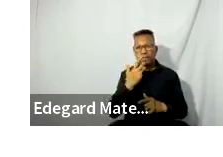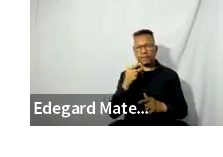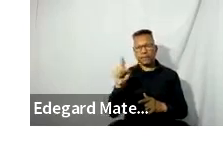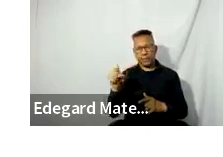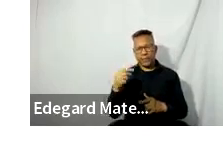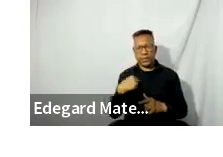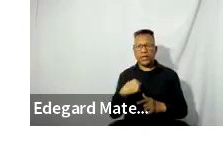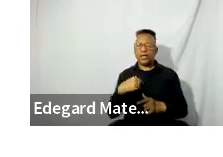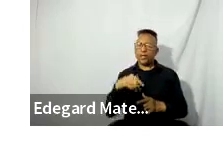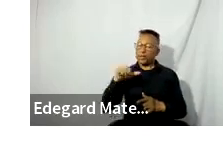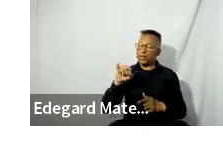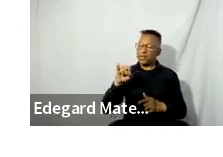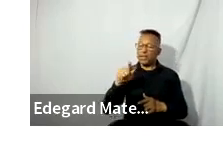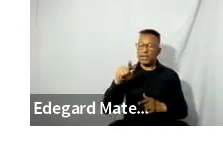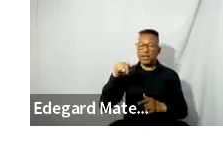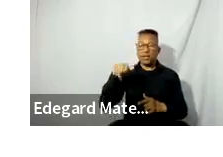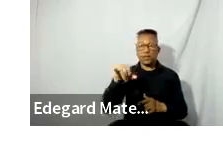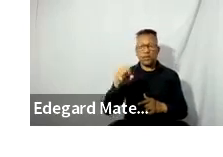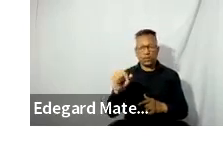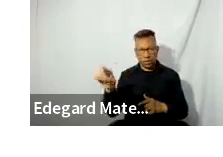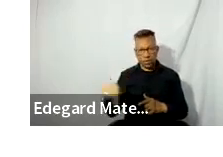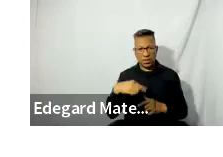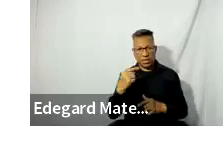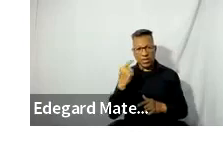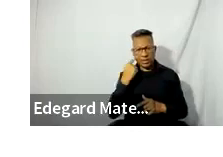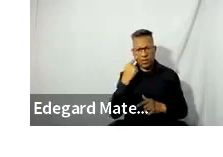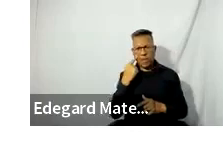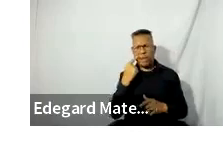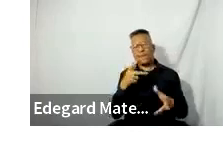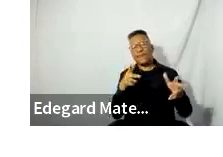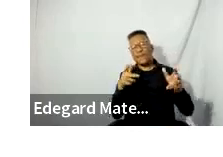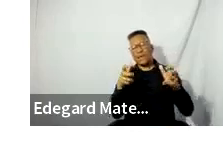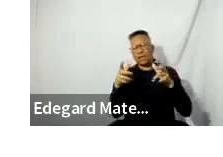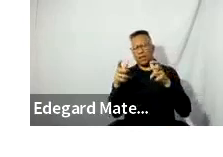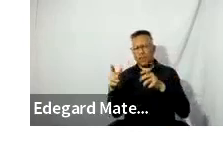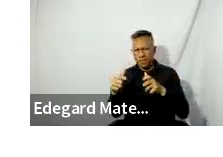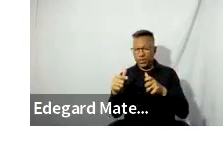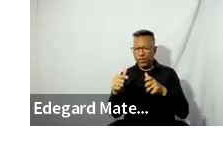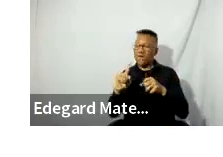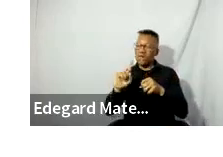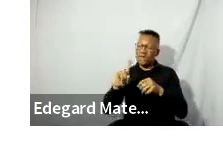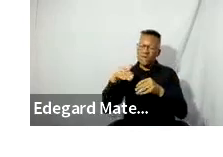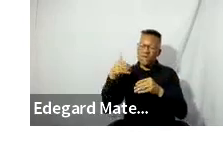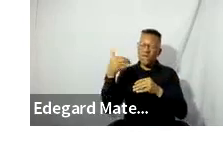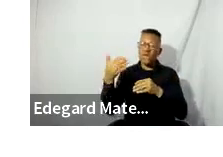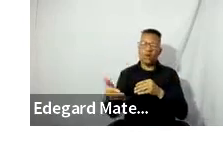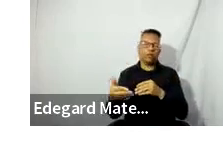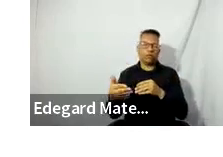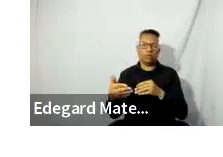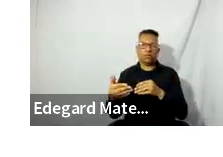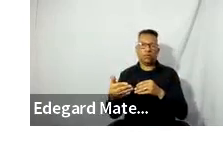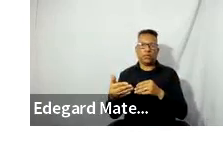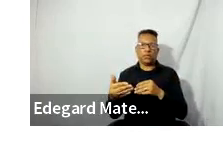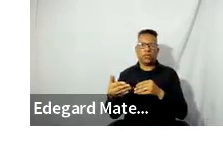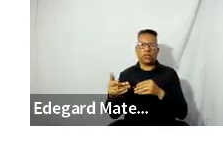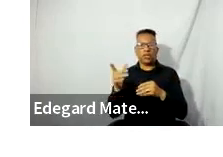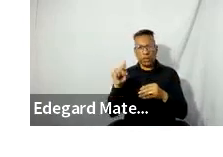indicate the fact that the sign found outside of the organ ism like ism like a tool. He ism, like a tool, is separated from the individual from the individual.